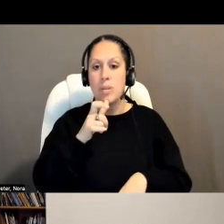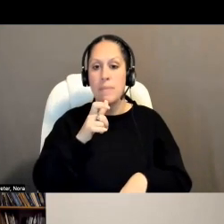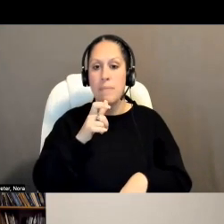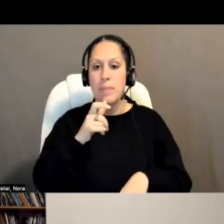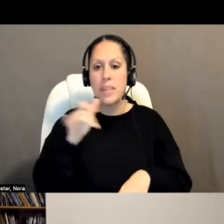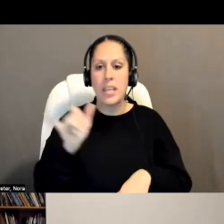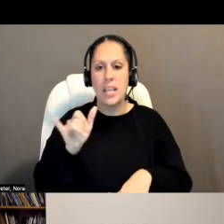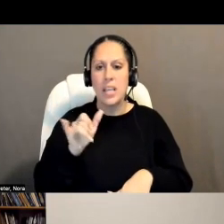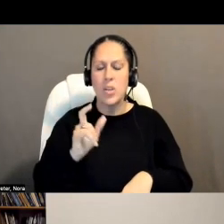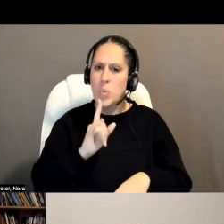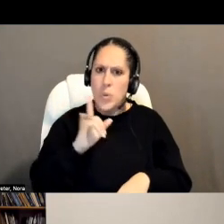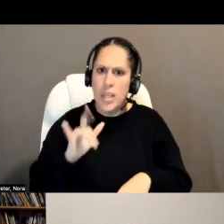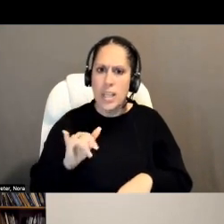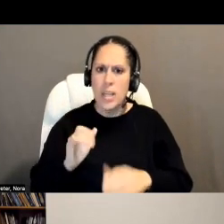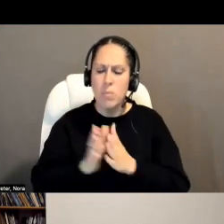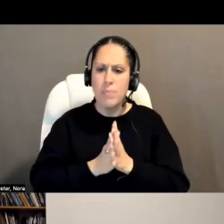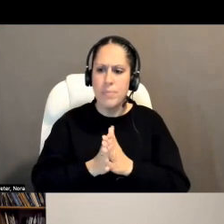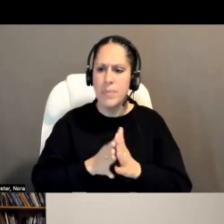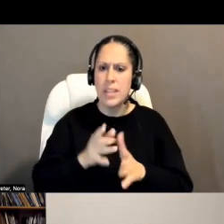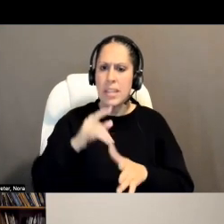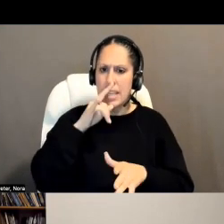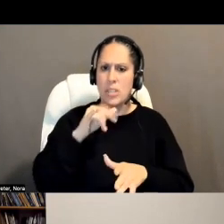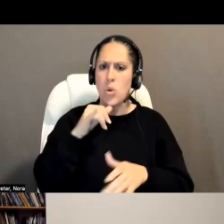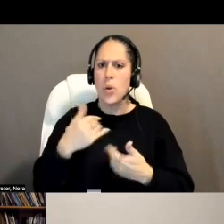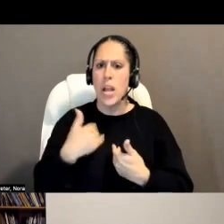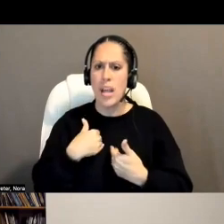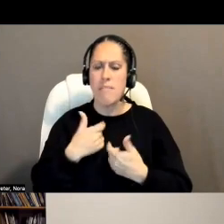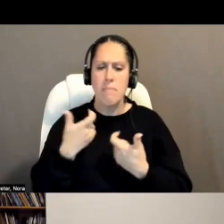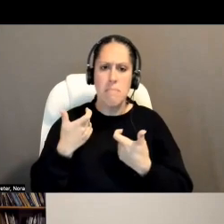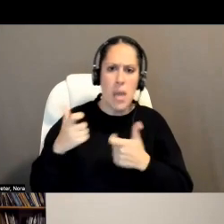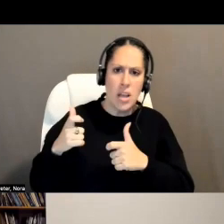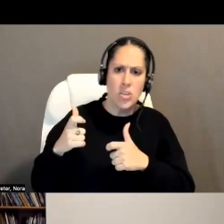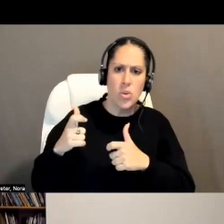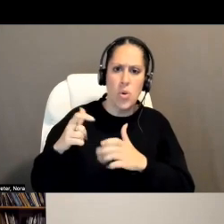like, really more so, the kids who don't have major roles. I'm like: okay we're gonna